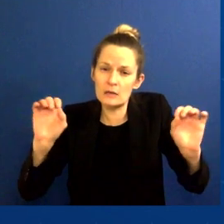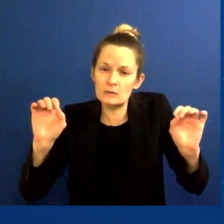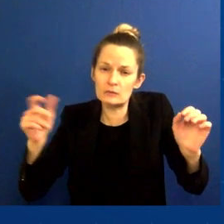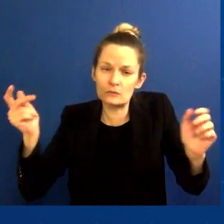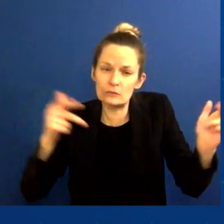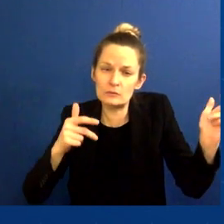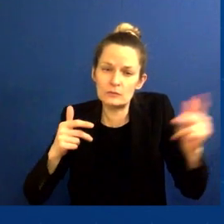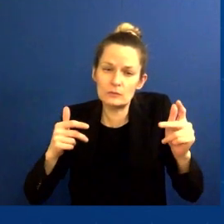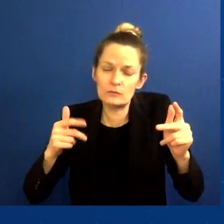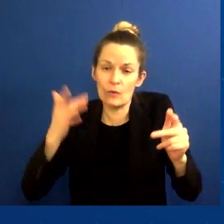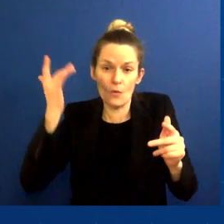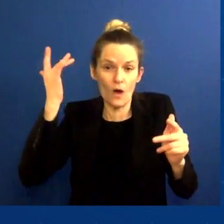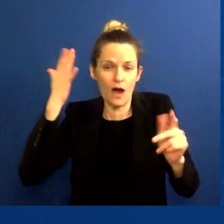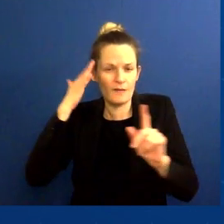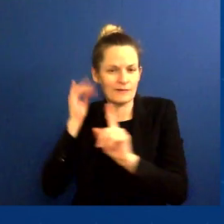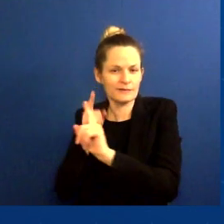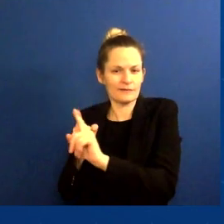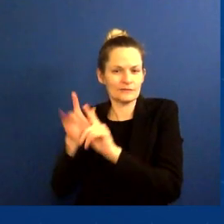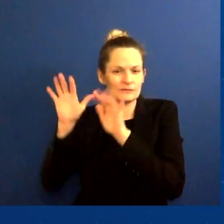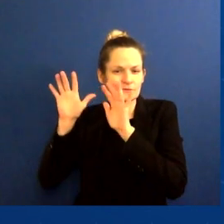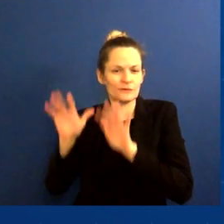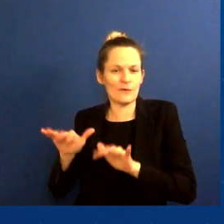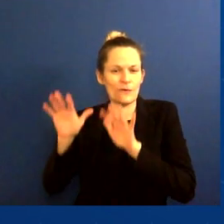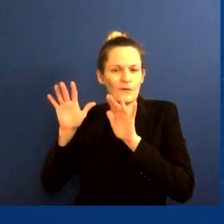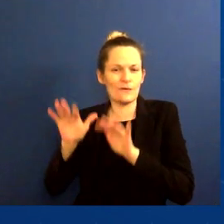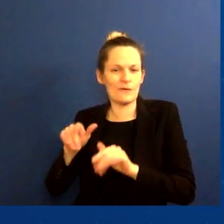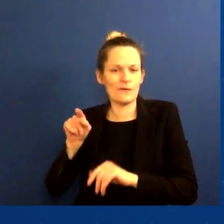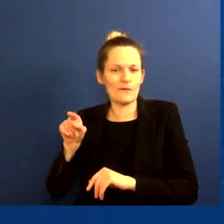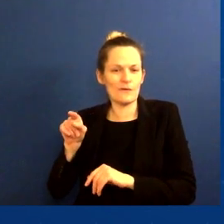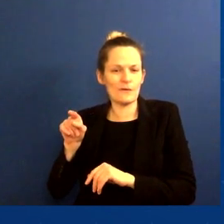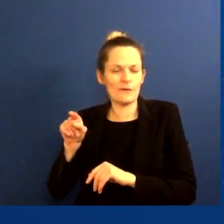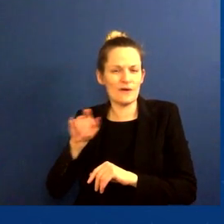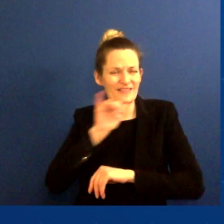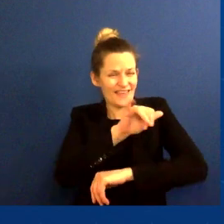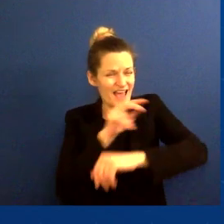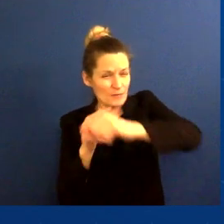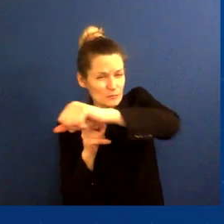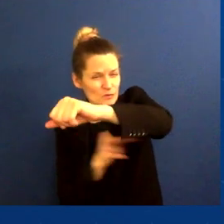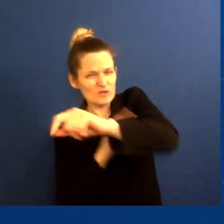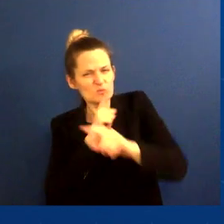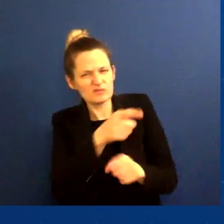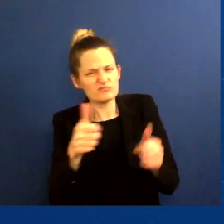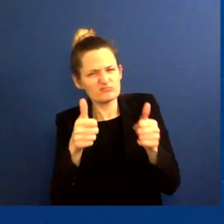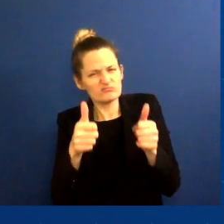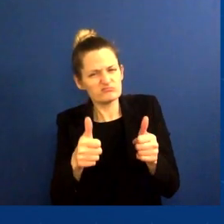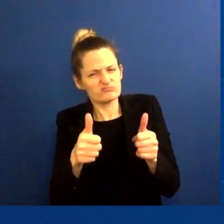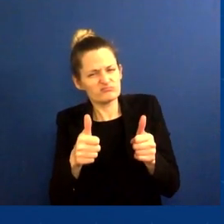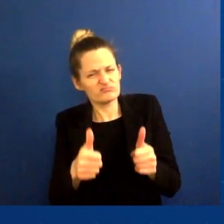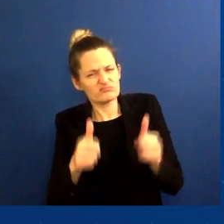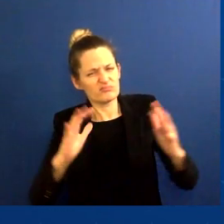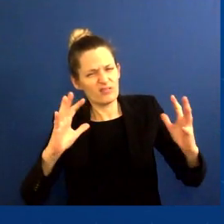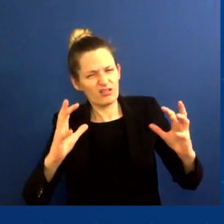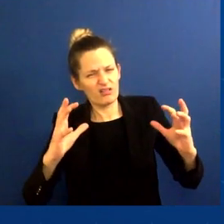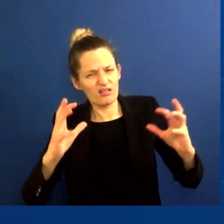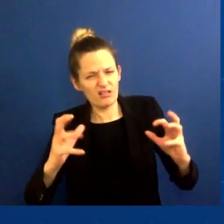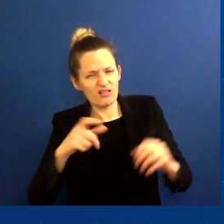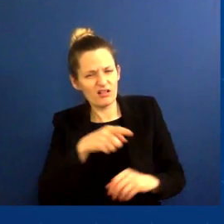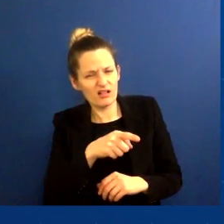and the opportunities to build a better America, and extend it far beyond roads and bridges now that we can -- know what we have to do.